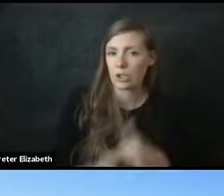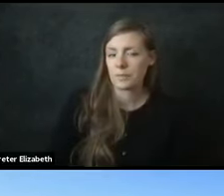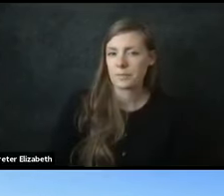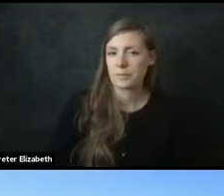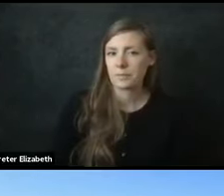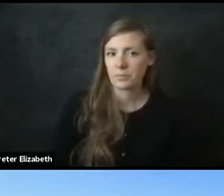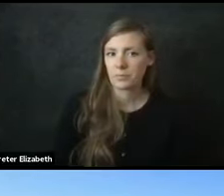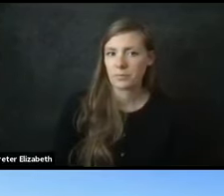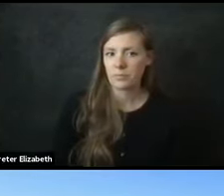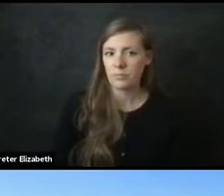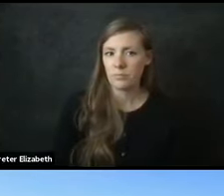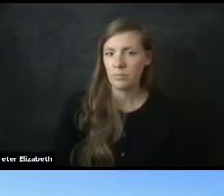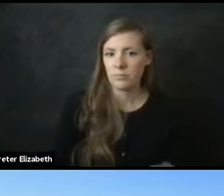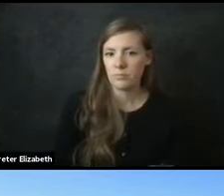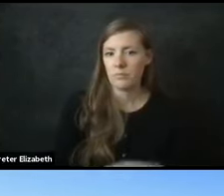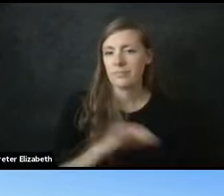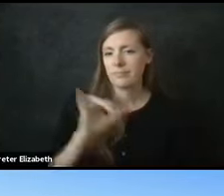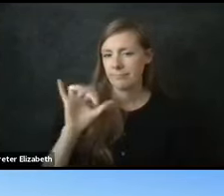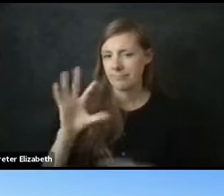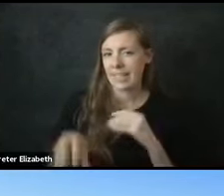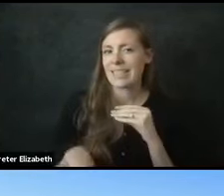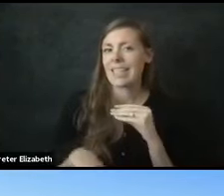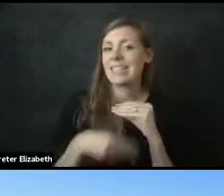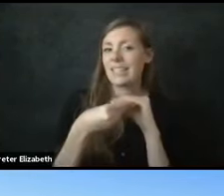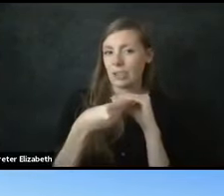That'S additional, Martin, that's additional. Okay.